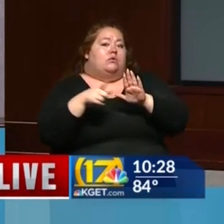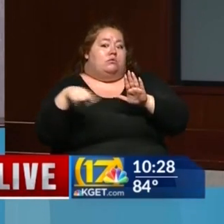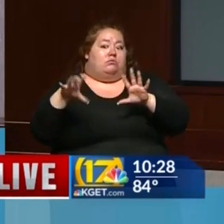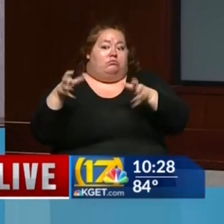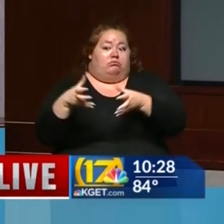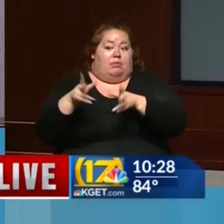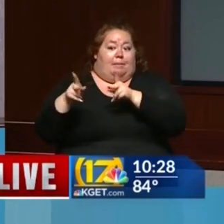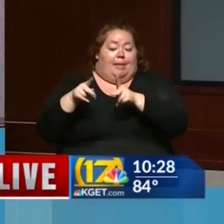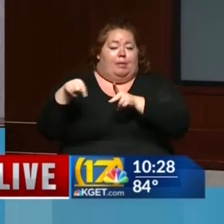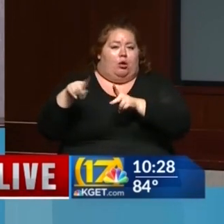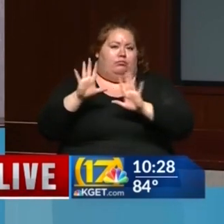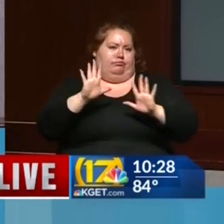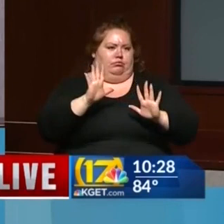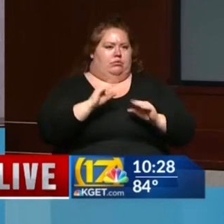AND SO, I AM